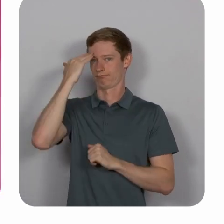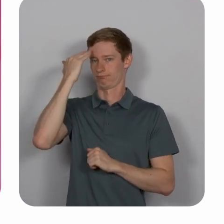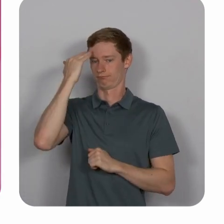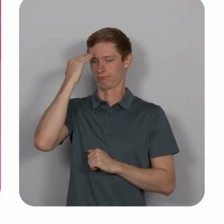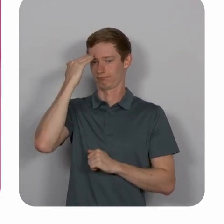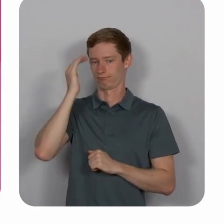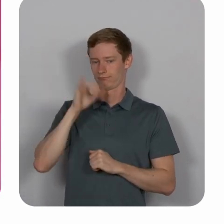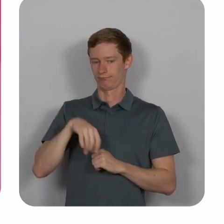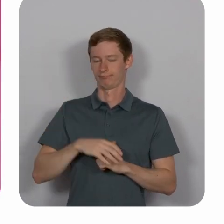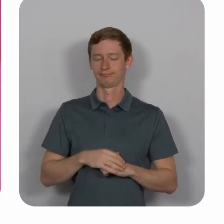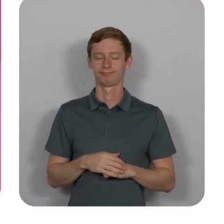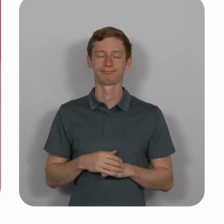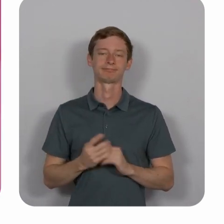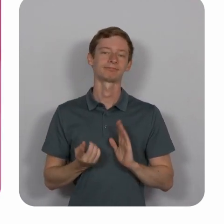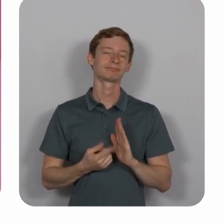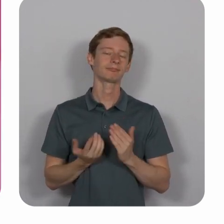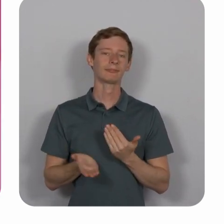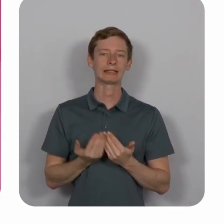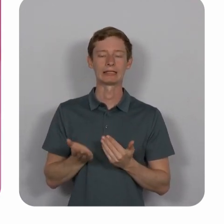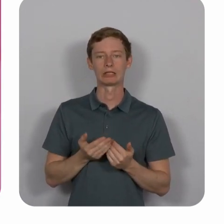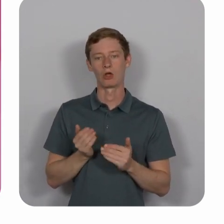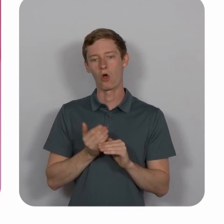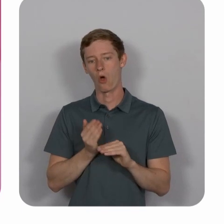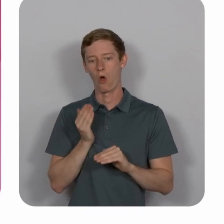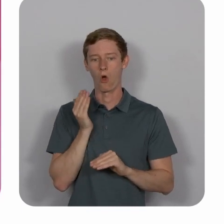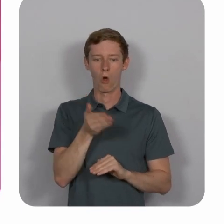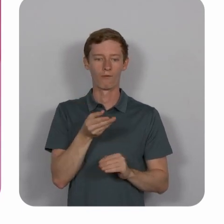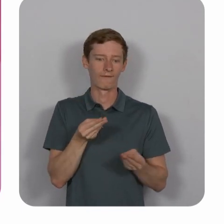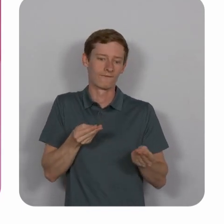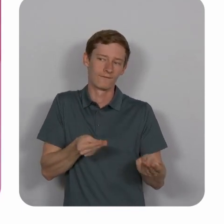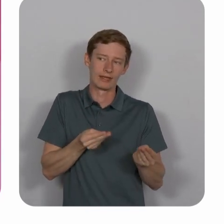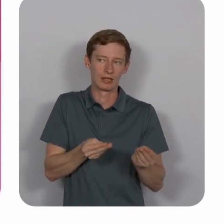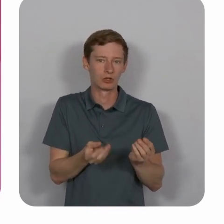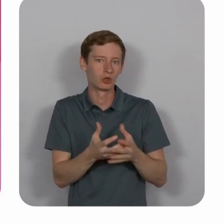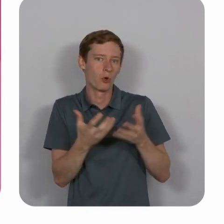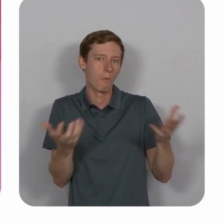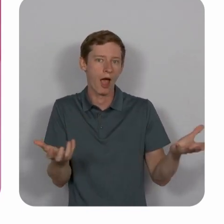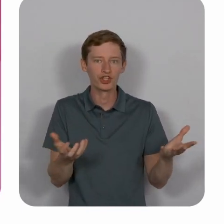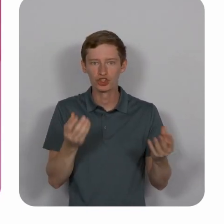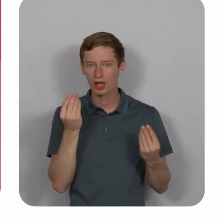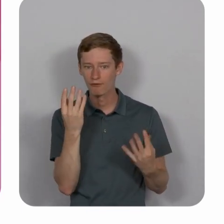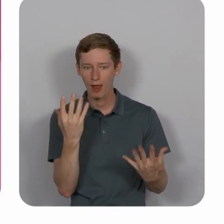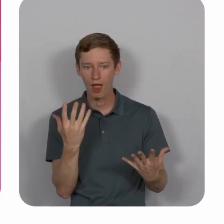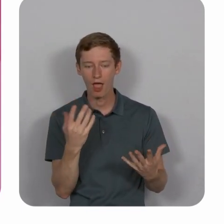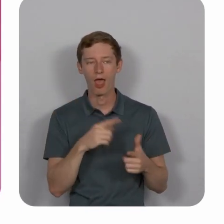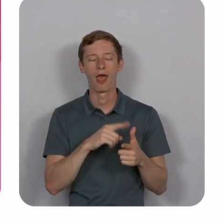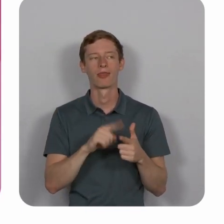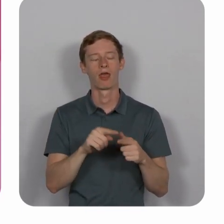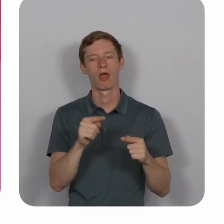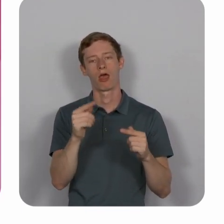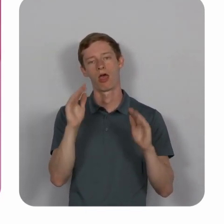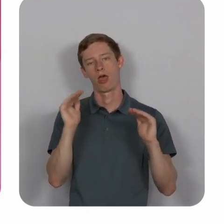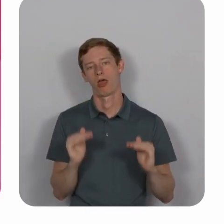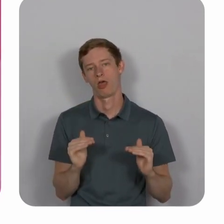It’s very easy to overfit your evolved model and you regress the quality of your model